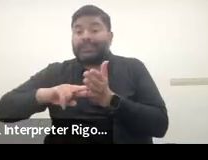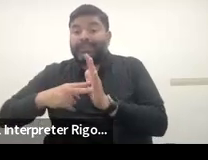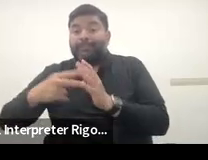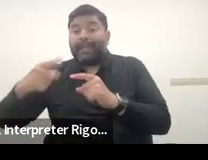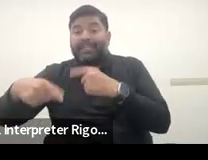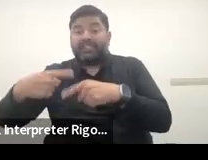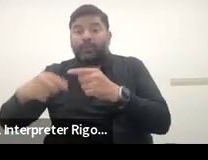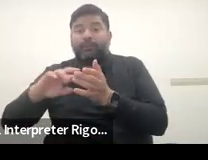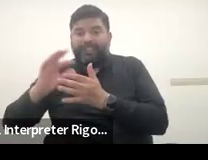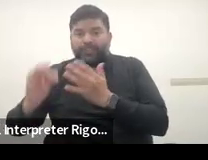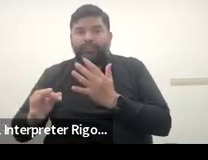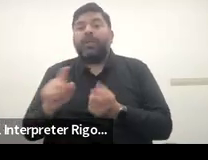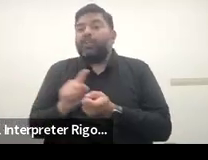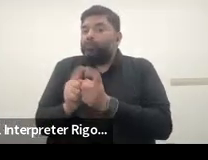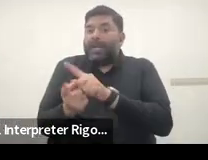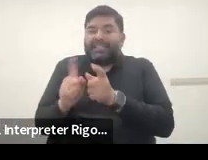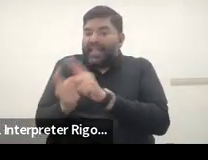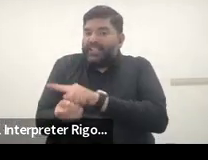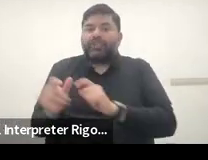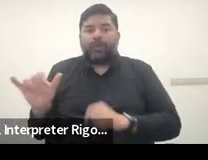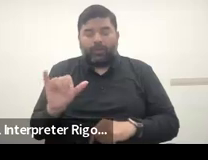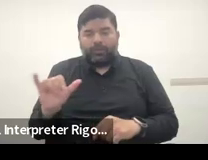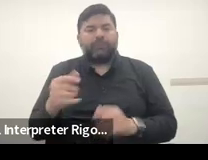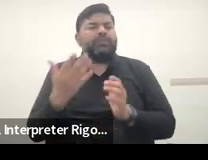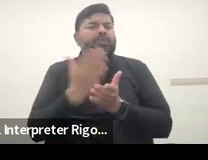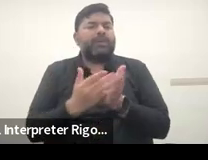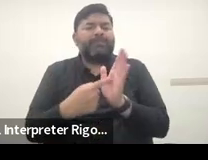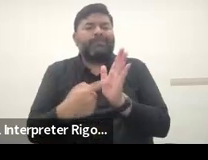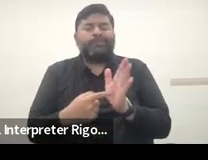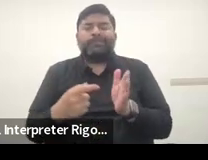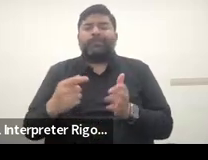There's also some information about, for example um morphological features, like the number of